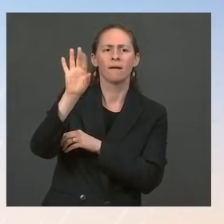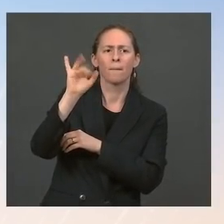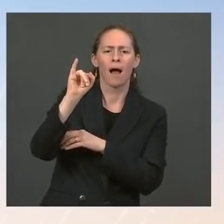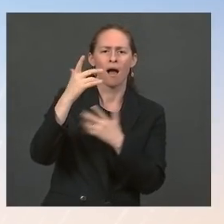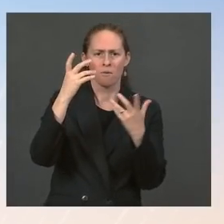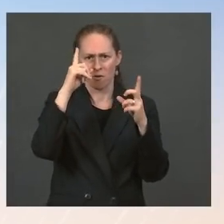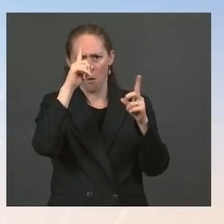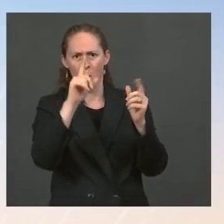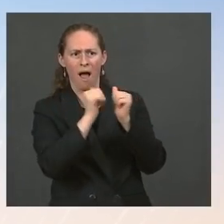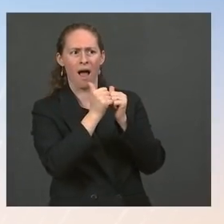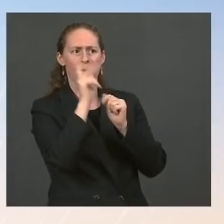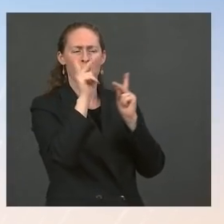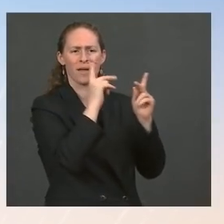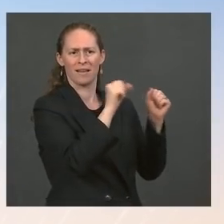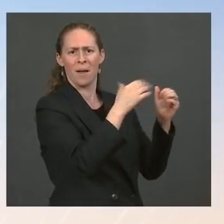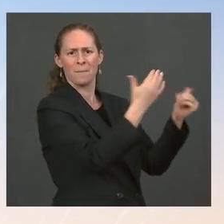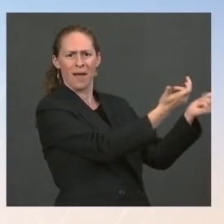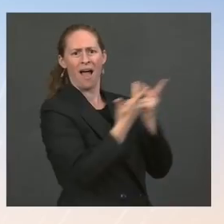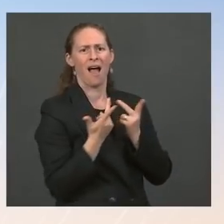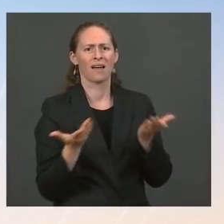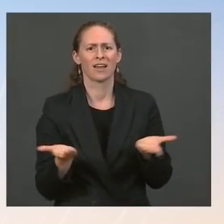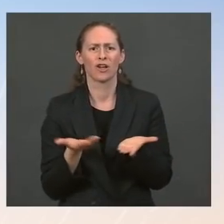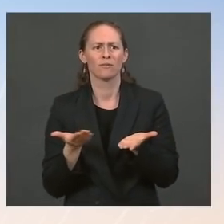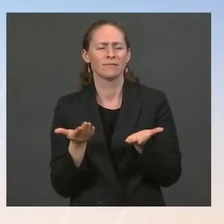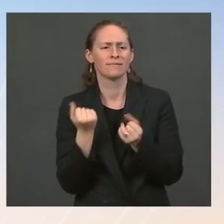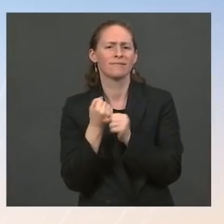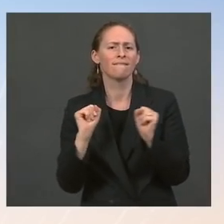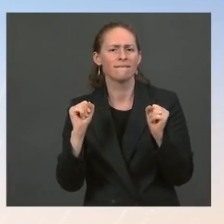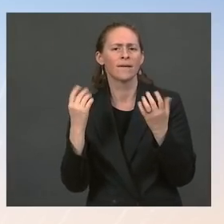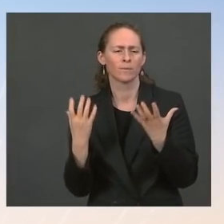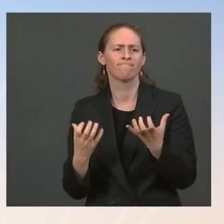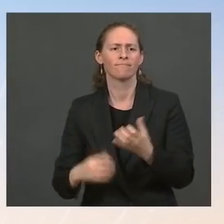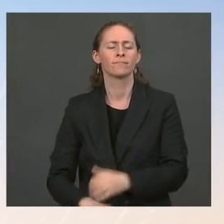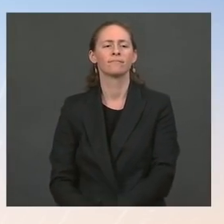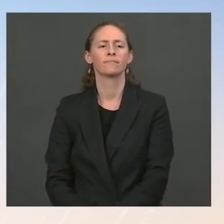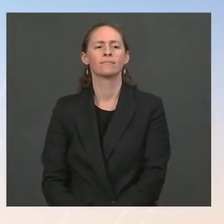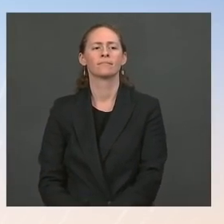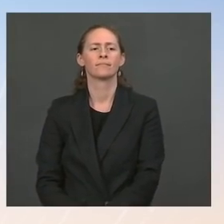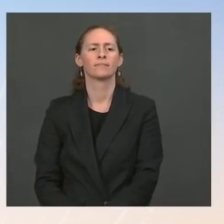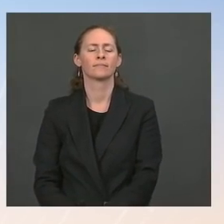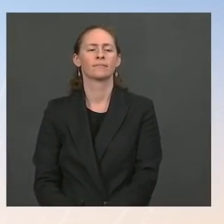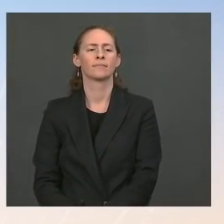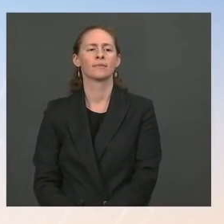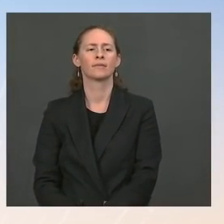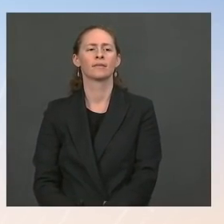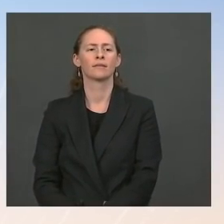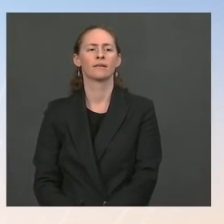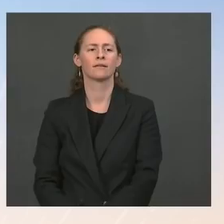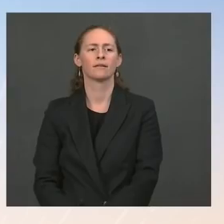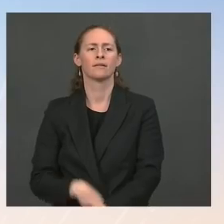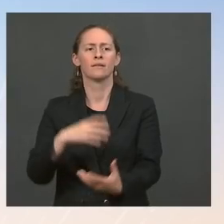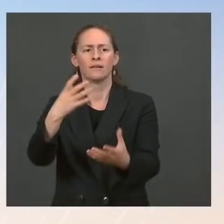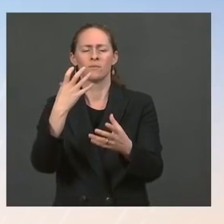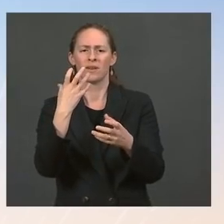The FBI is part of a coordinated U.S. government effort to get the U.S. citizens involved to safety. Due to operational considerations,